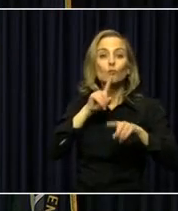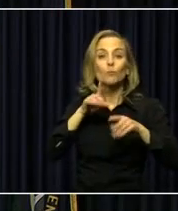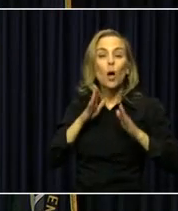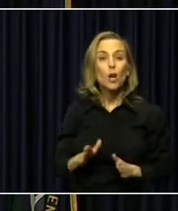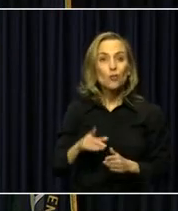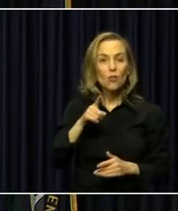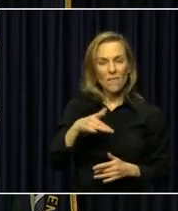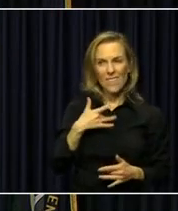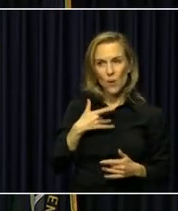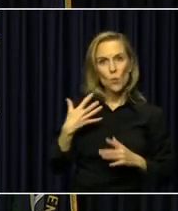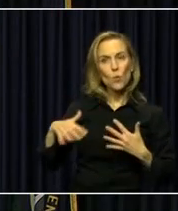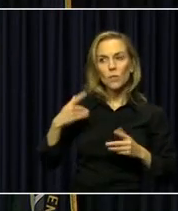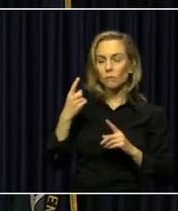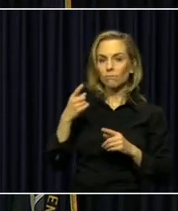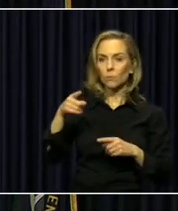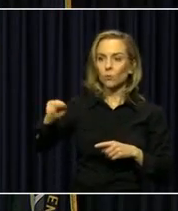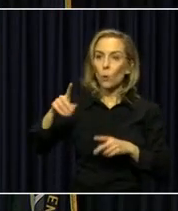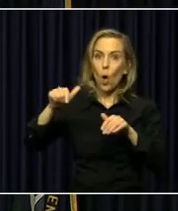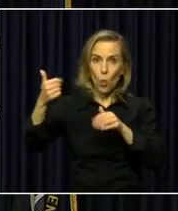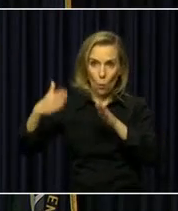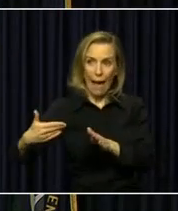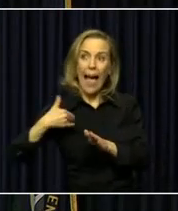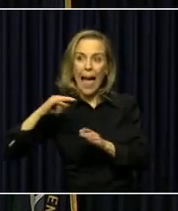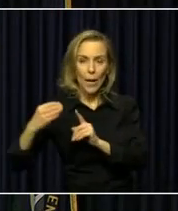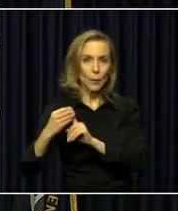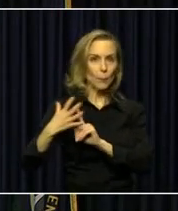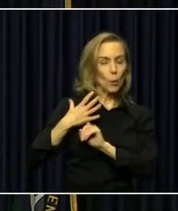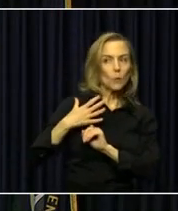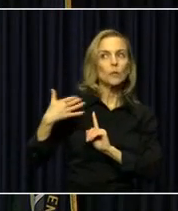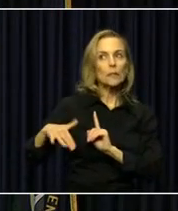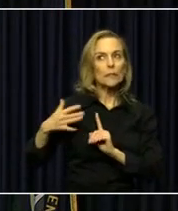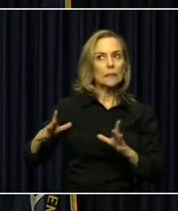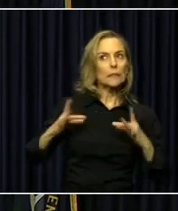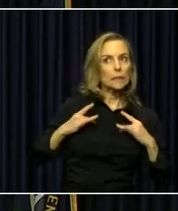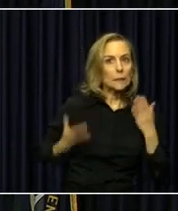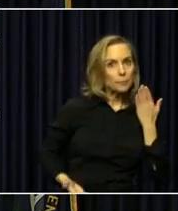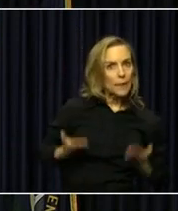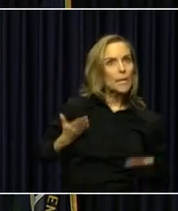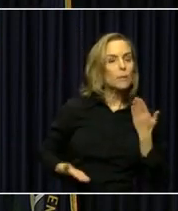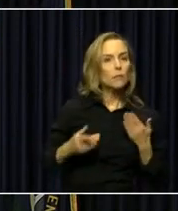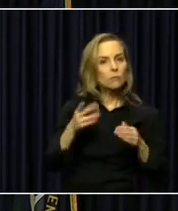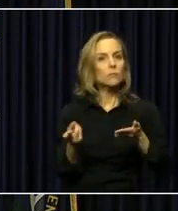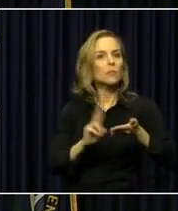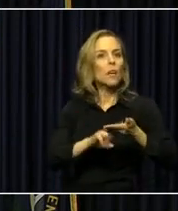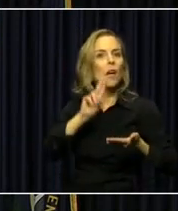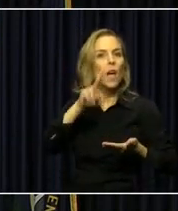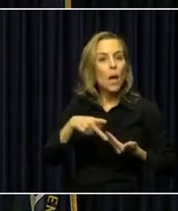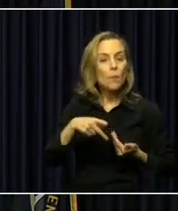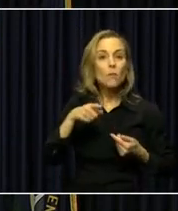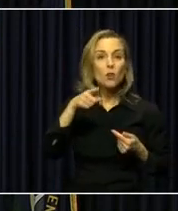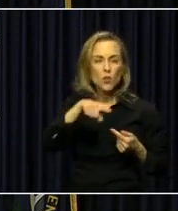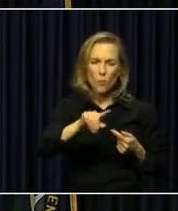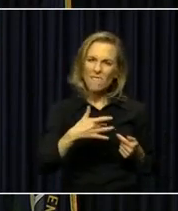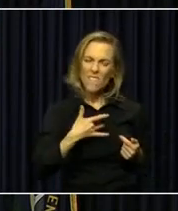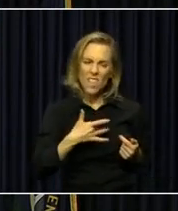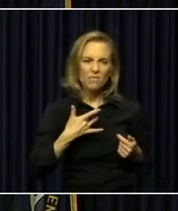BUT OUR BENCHMARKS, AS WE LOOK AT THEM, ARE FIRST THE NUMBER AND RATE OF NEW CASES.